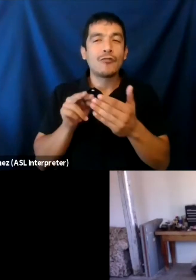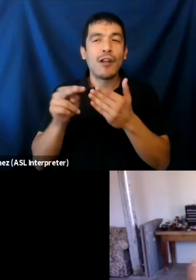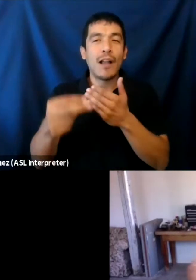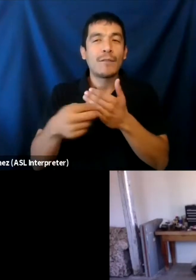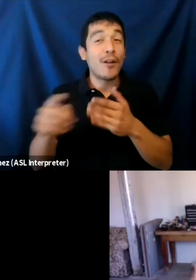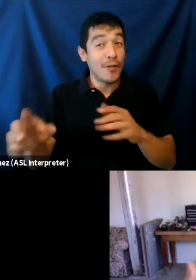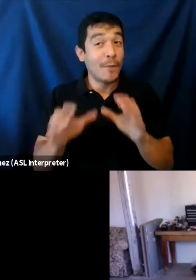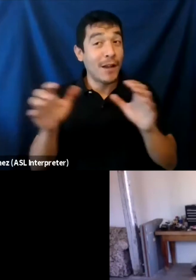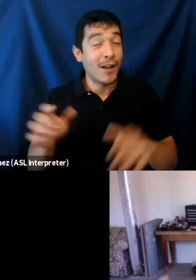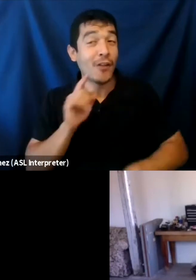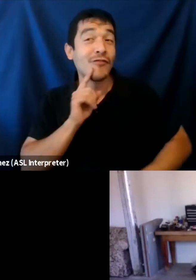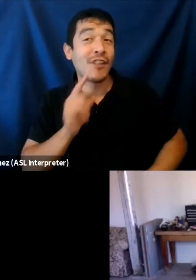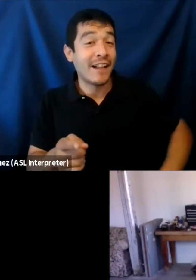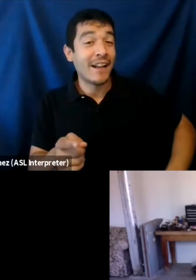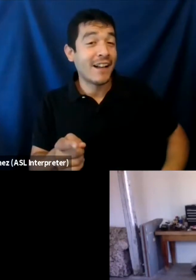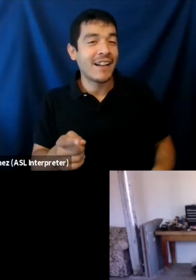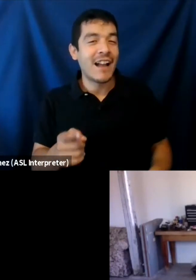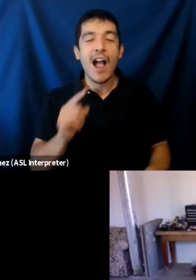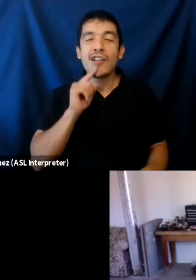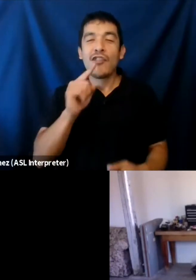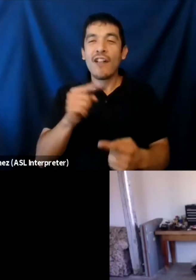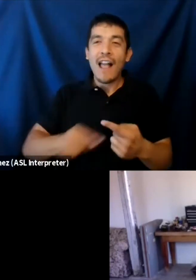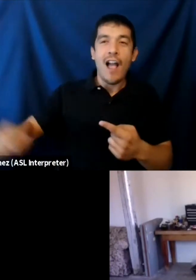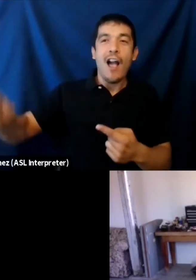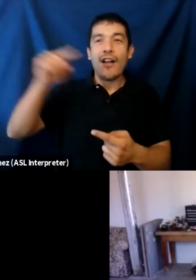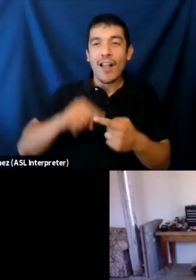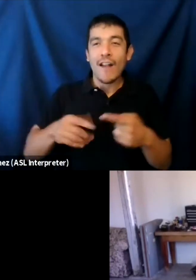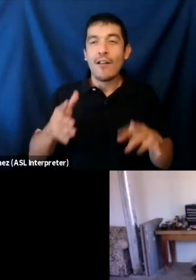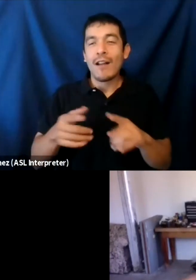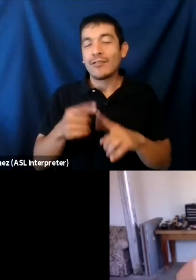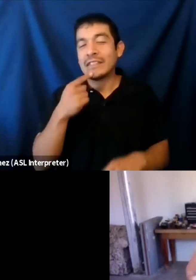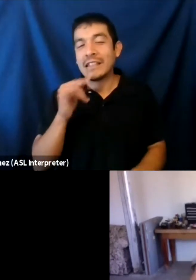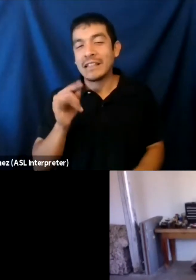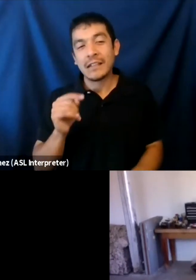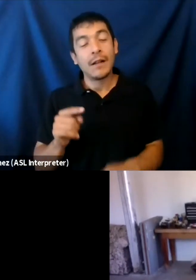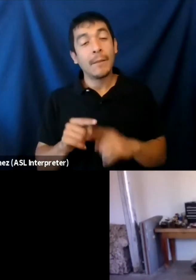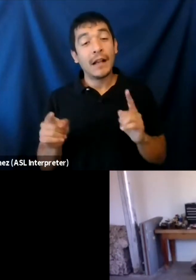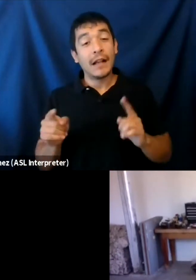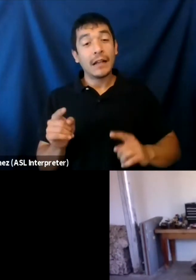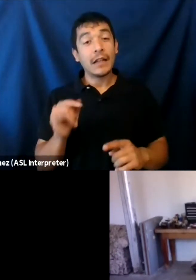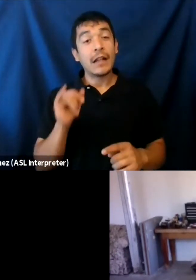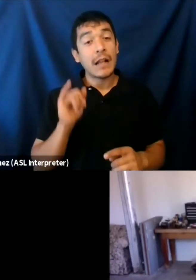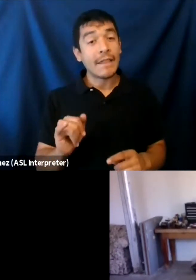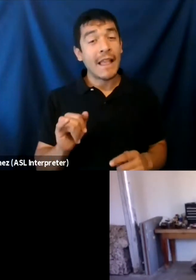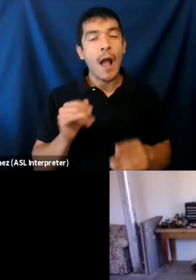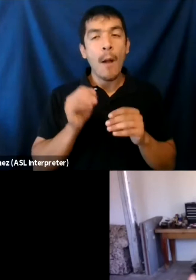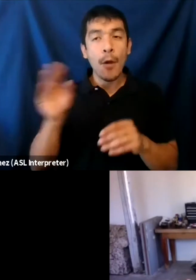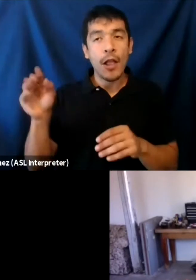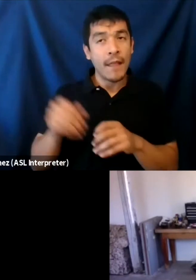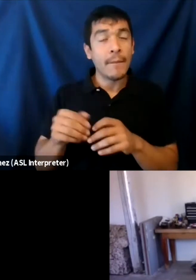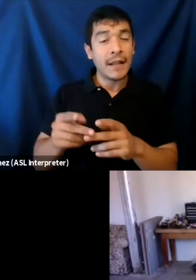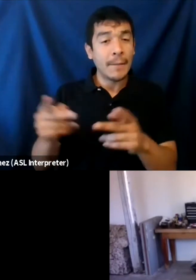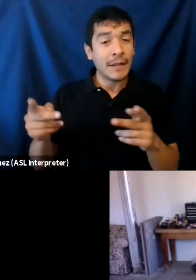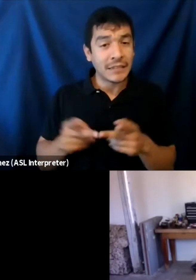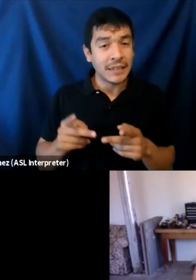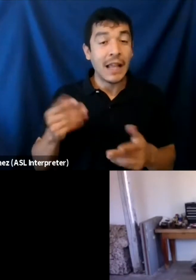That's a really circular way of saying it, but that places them in the position, and again, we're being honest,